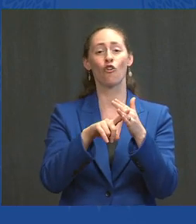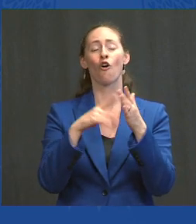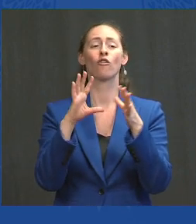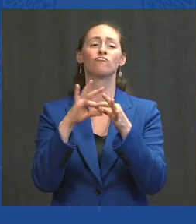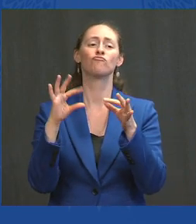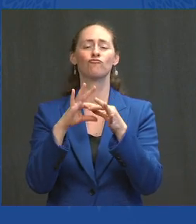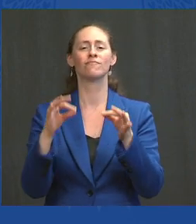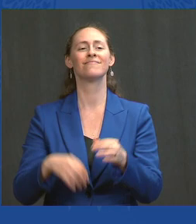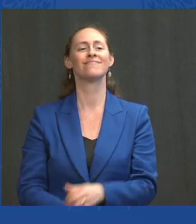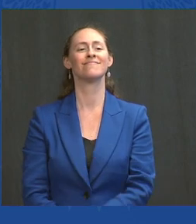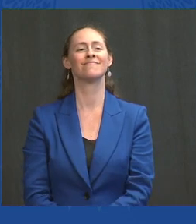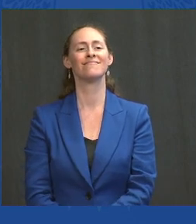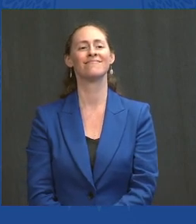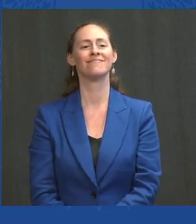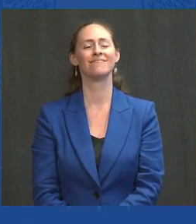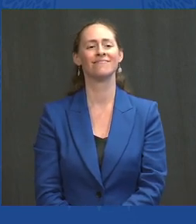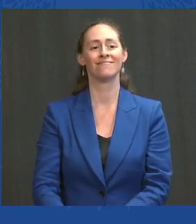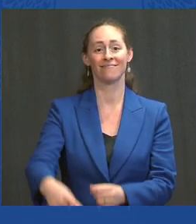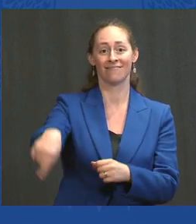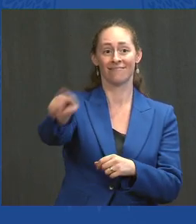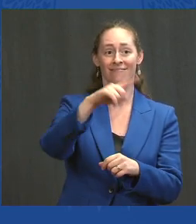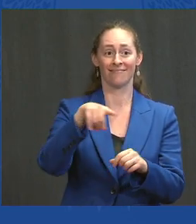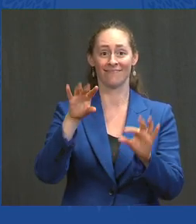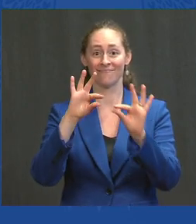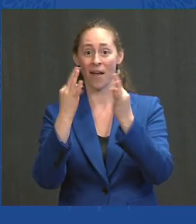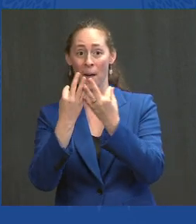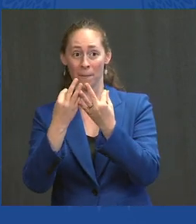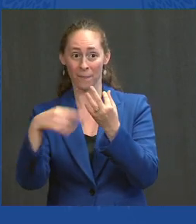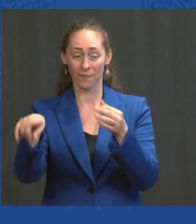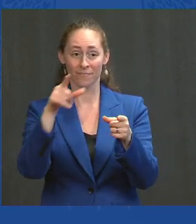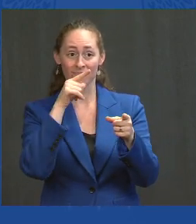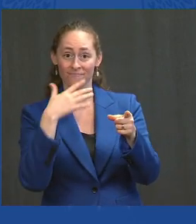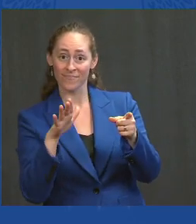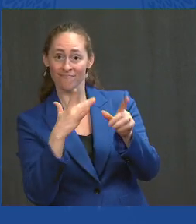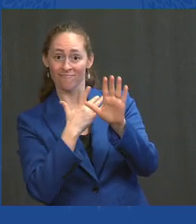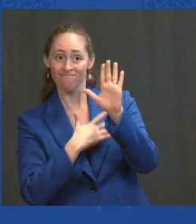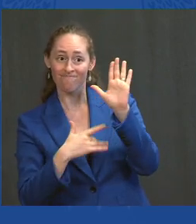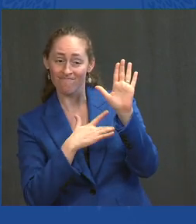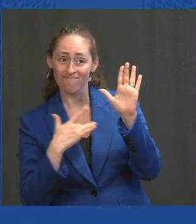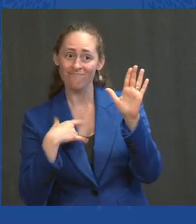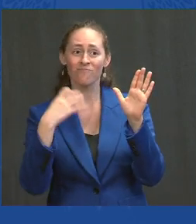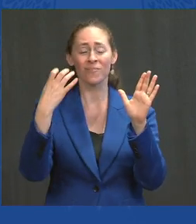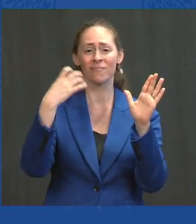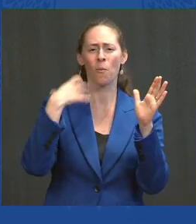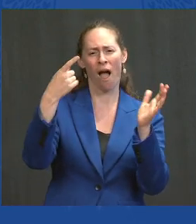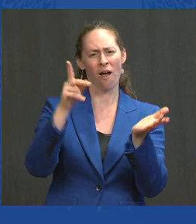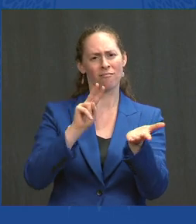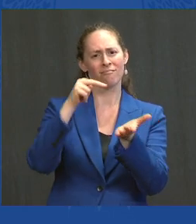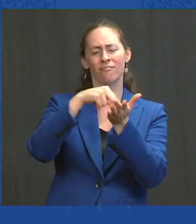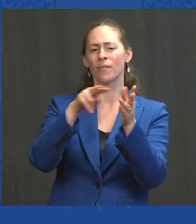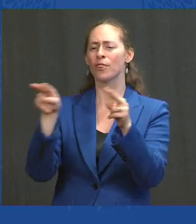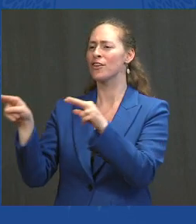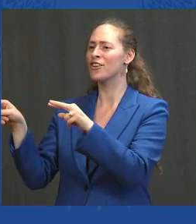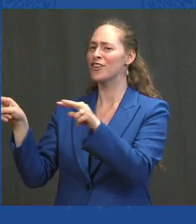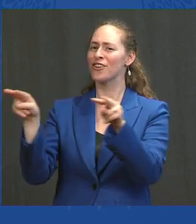who just got sworn in here today? If you are, stand up. Congratulations to you all as well.